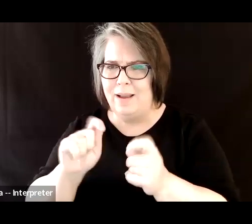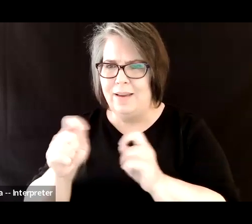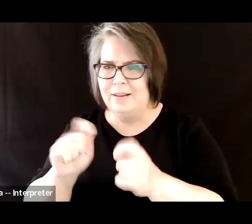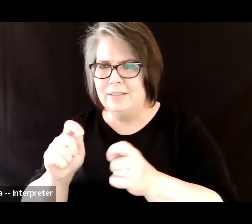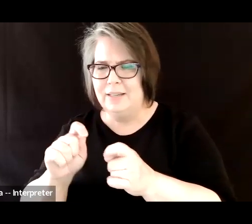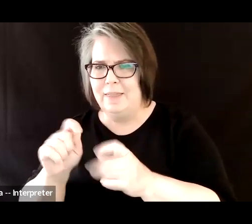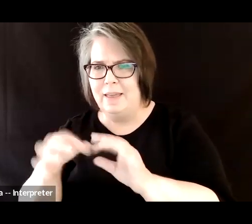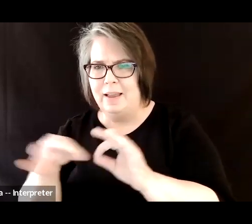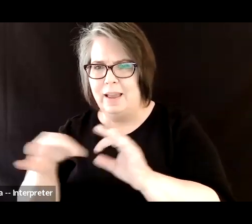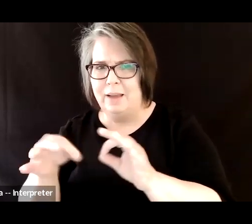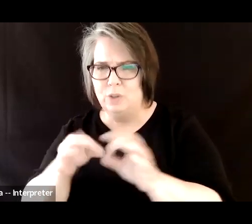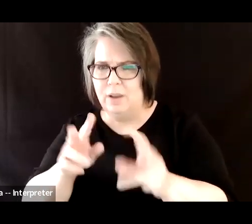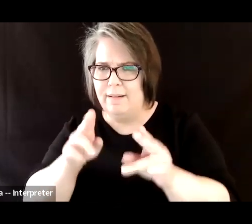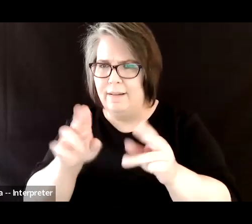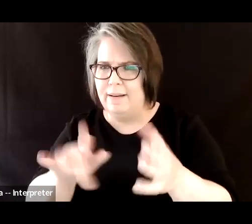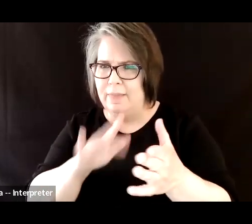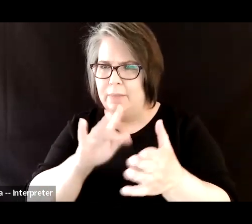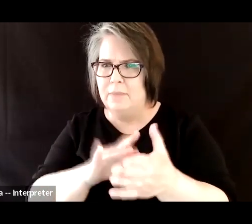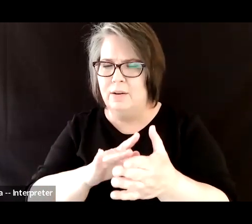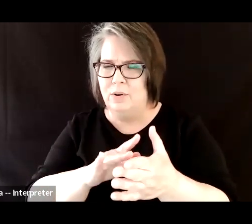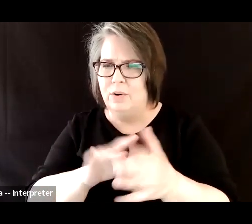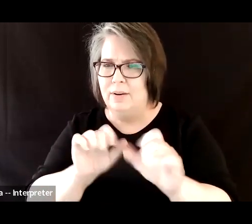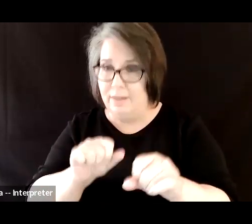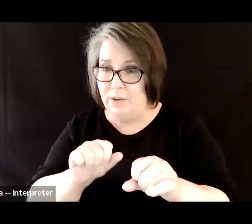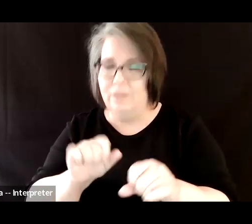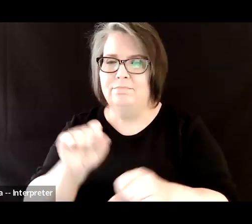cutting out middle parts of video in Pinopto.